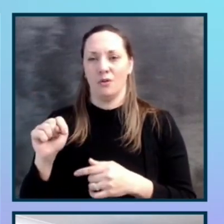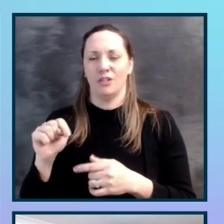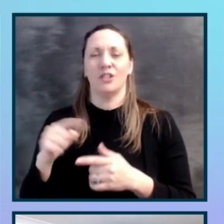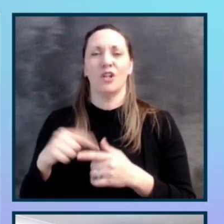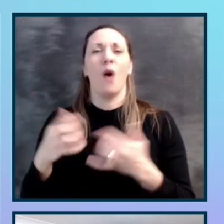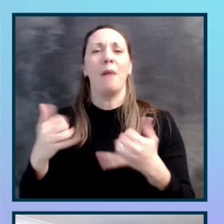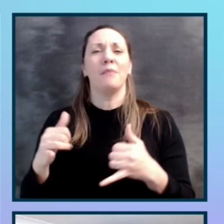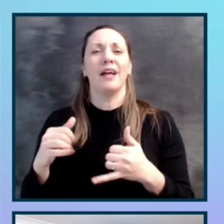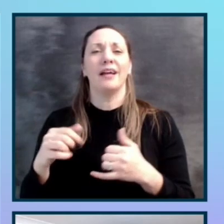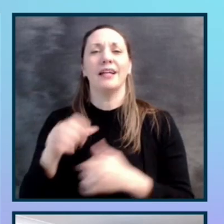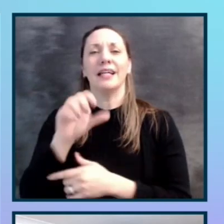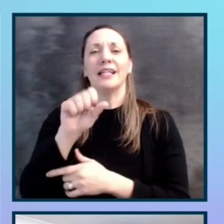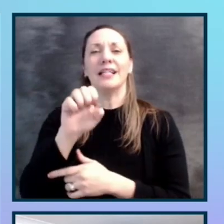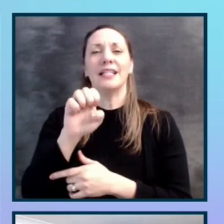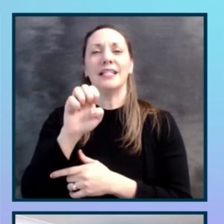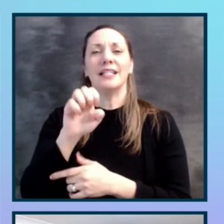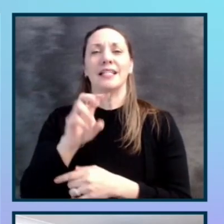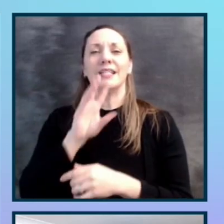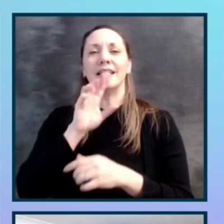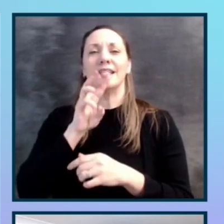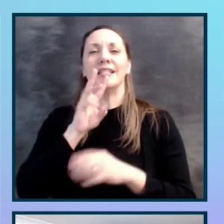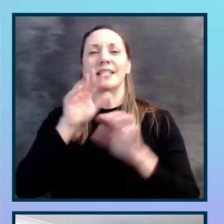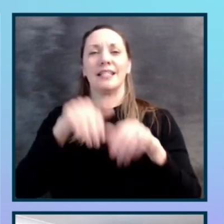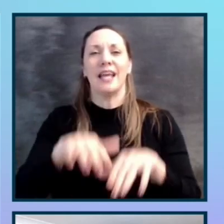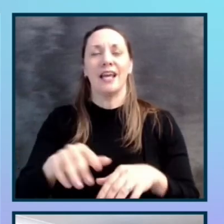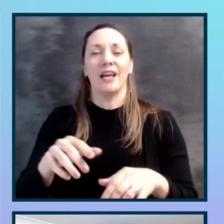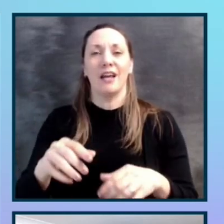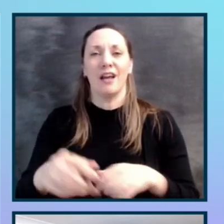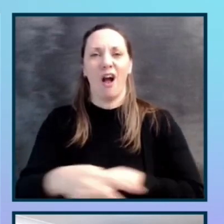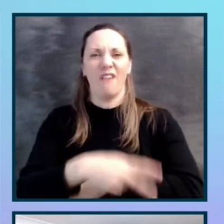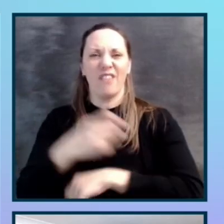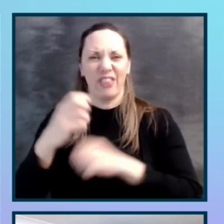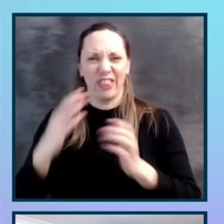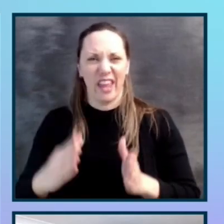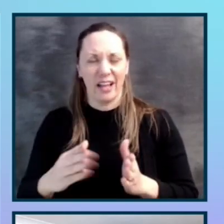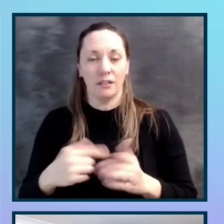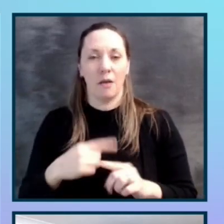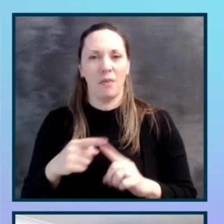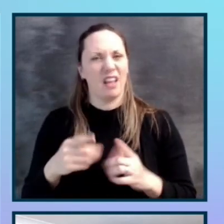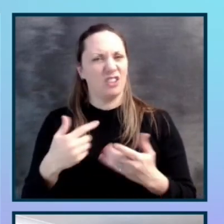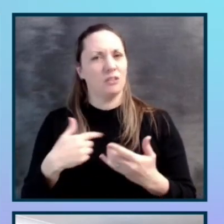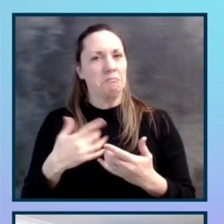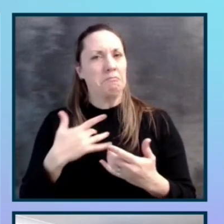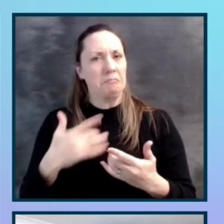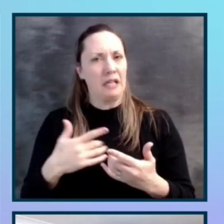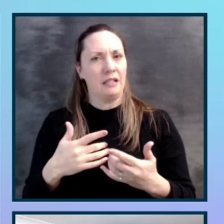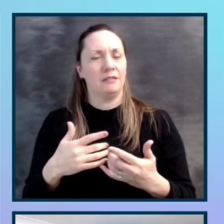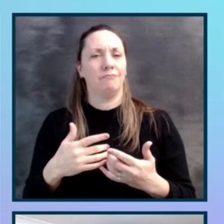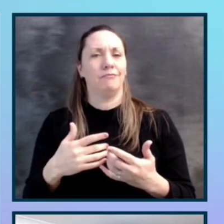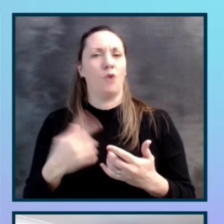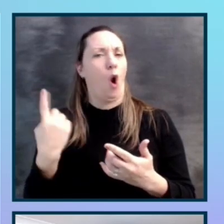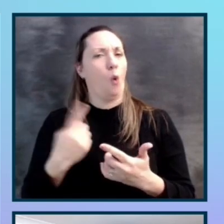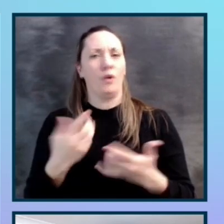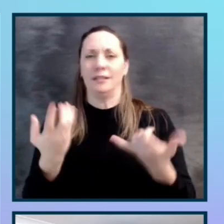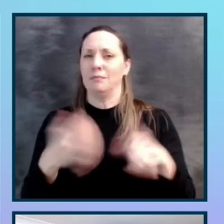amongst many other things as well. But Sea Of Thieves these is quite a common fixture, but the upshot being that, you know,